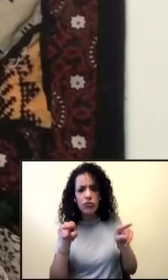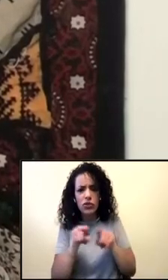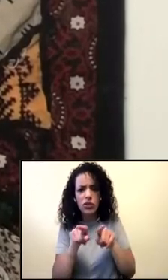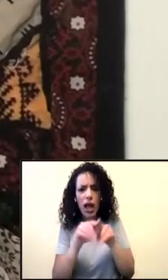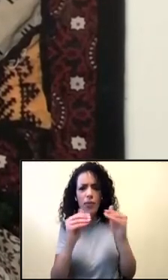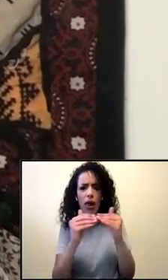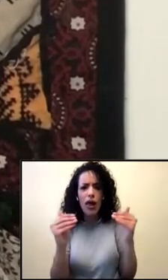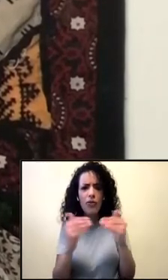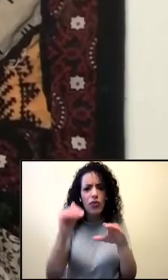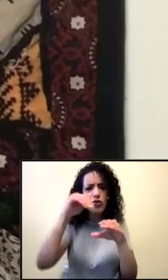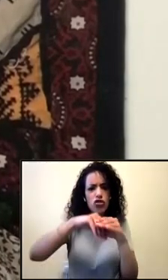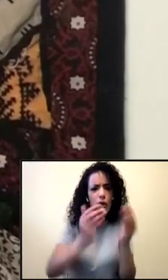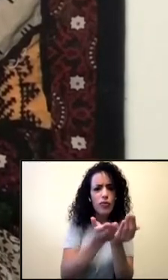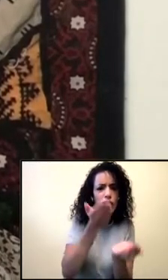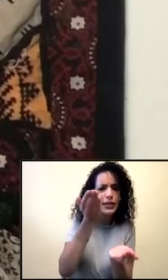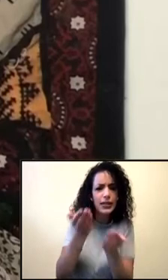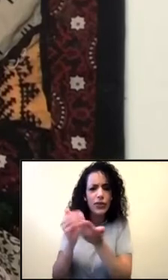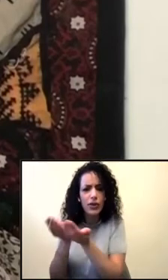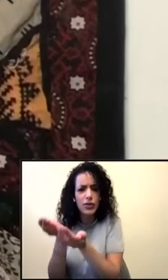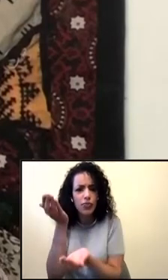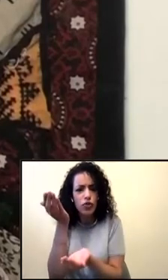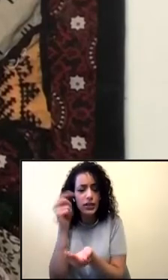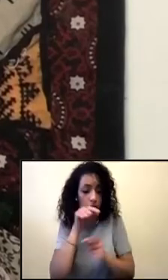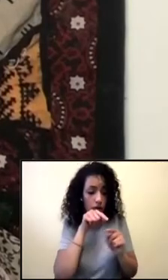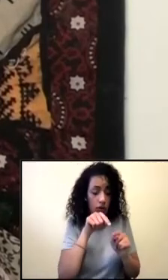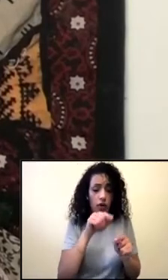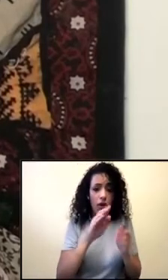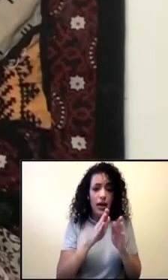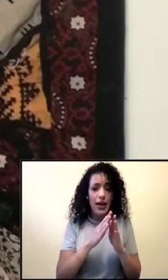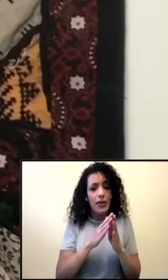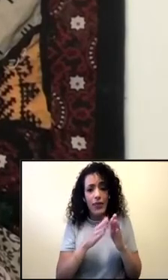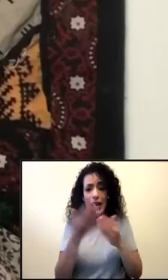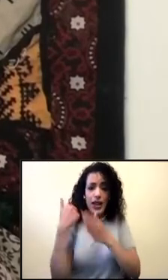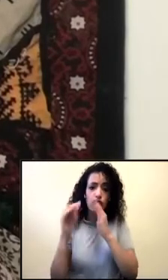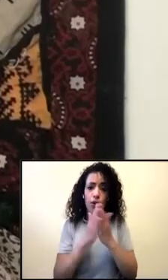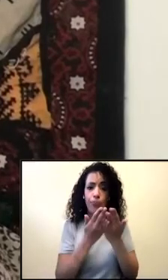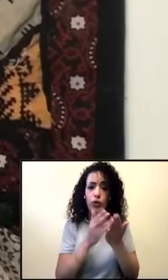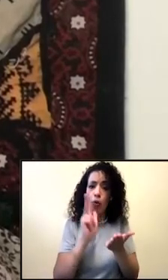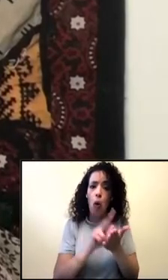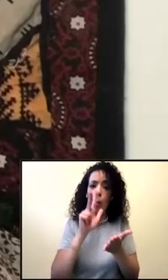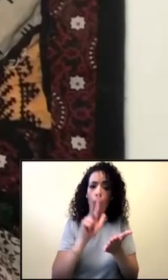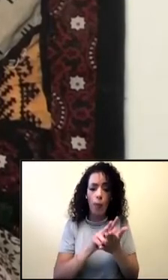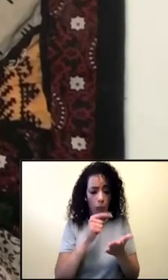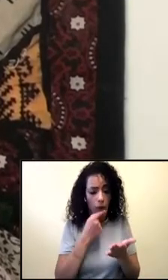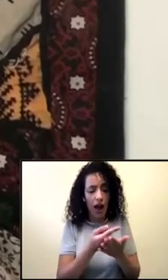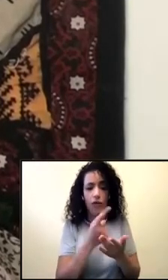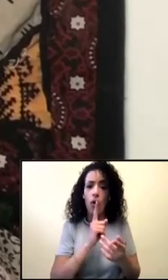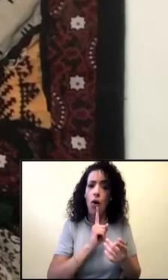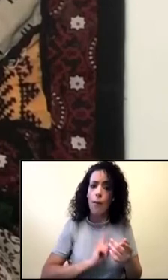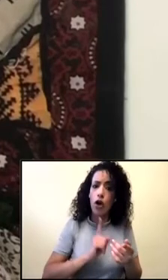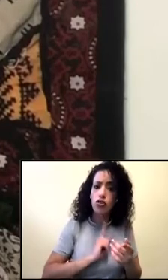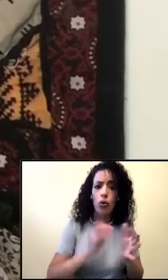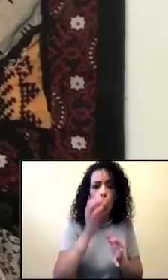are coming from a political, or a personal, or a social viewpoint, so even if their, you know,